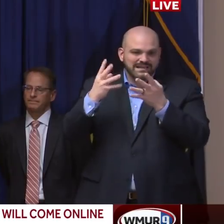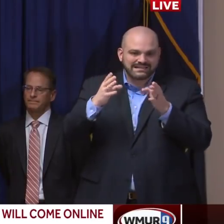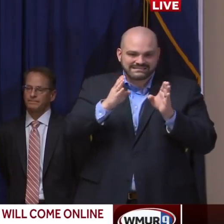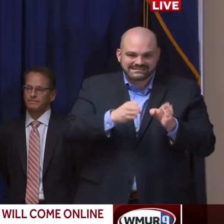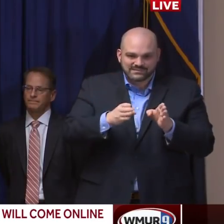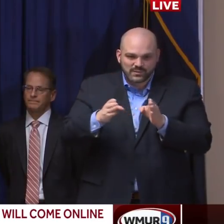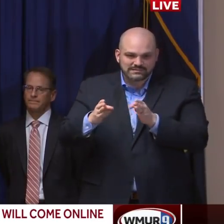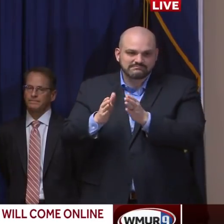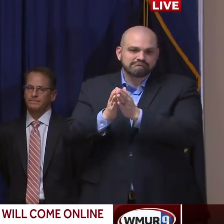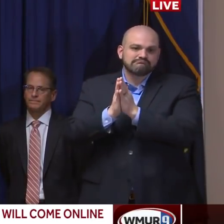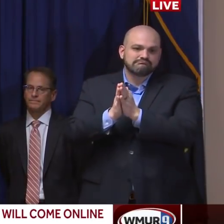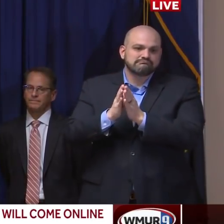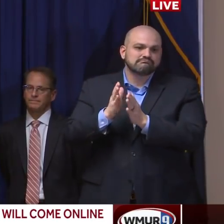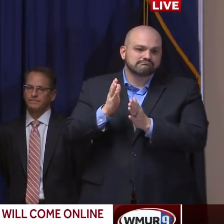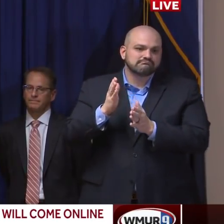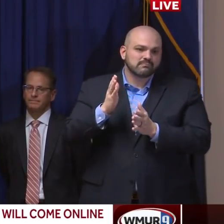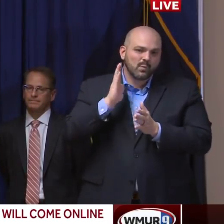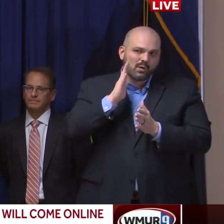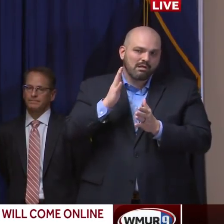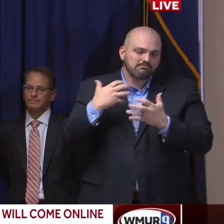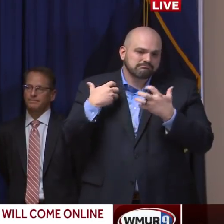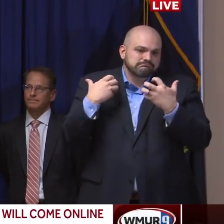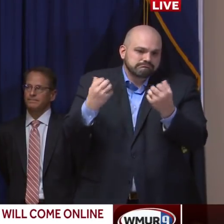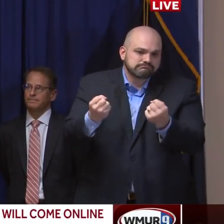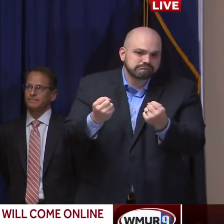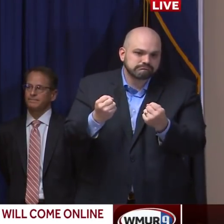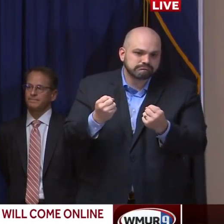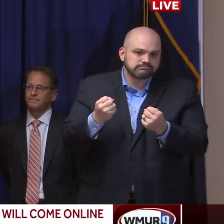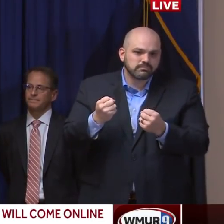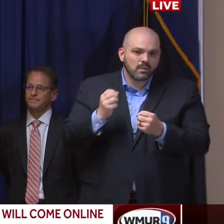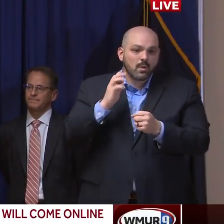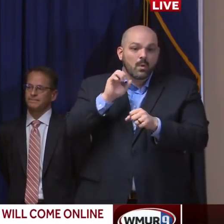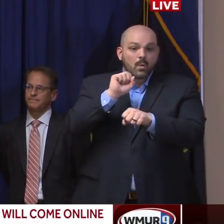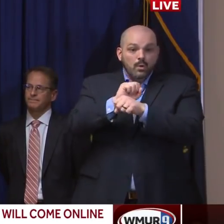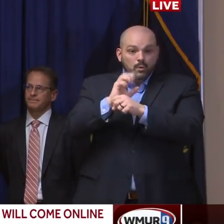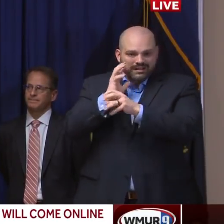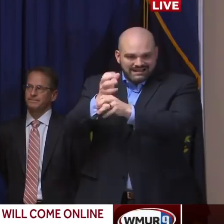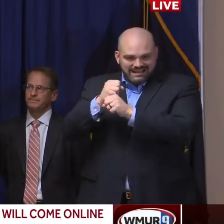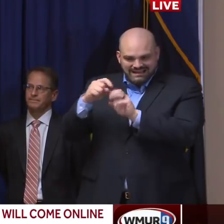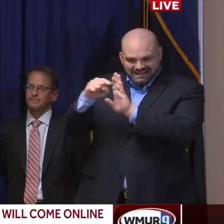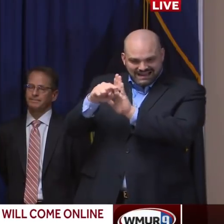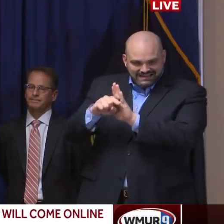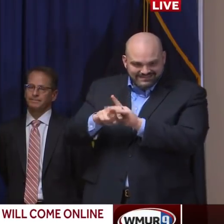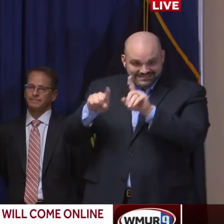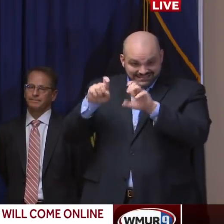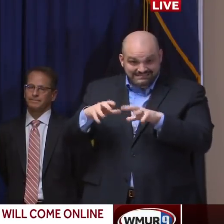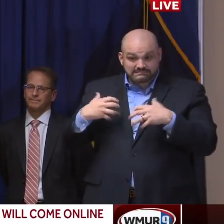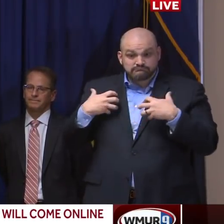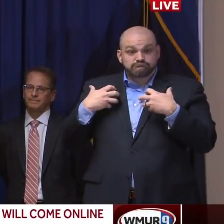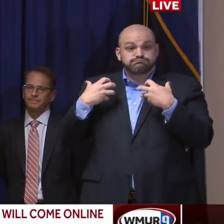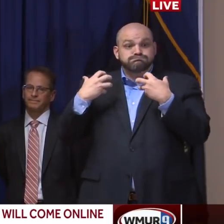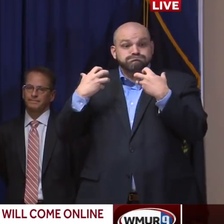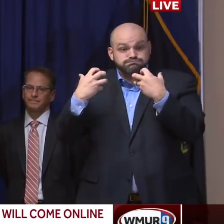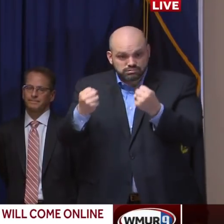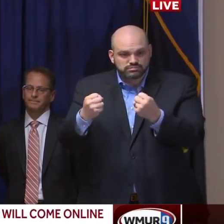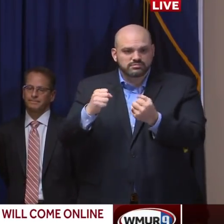WE HAVE 13 POSITIVE CASES. IN THE COMING WEEKS, WE WILL SEE A LOT OF THESE INDIVIDUALS GOD WILLING GET BETTER. THEY WILL GET BACK TO WORK.